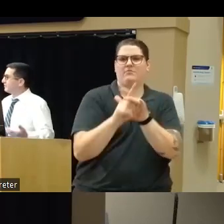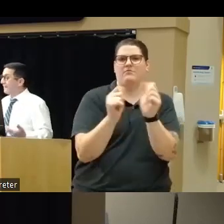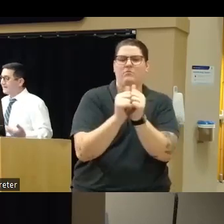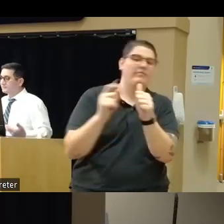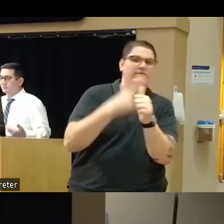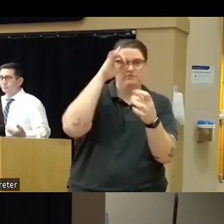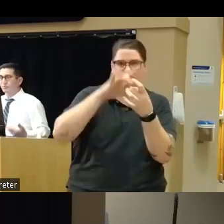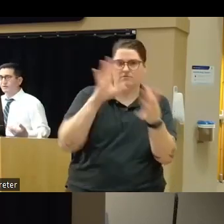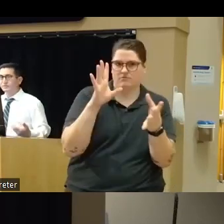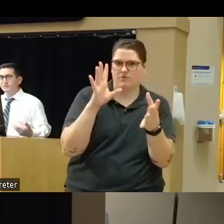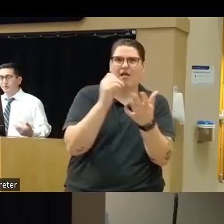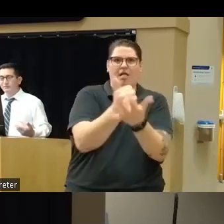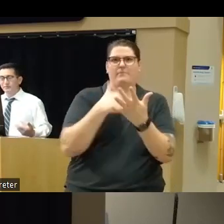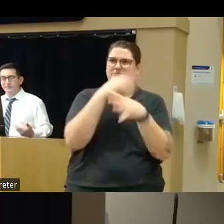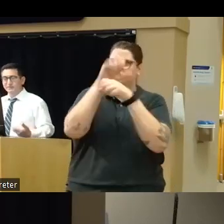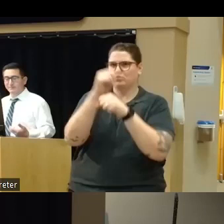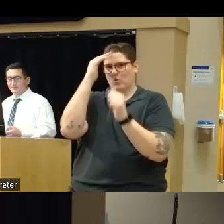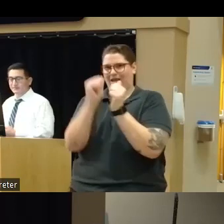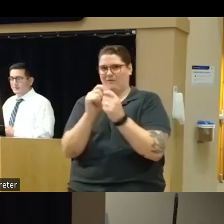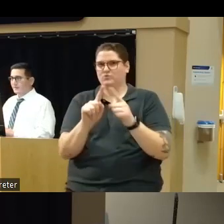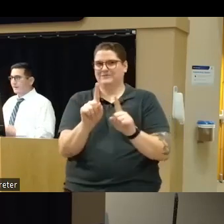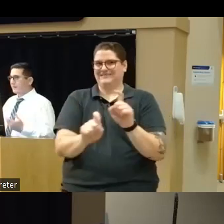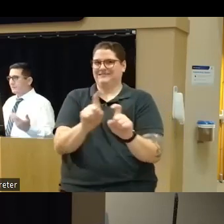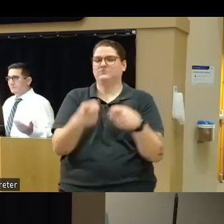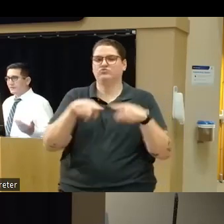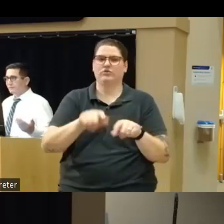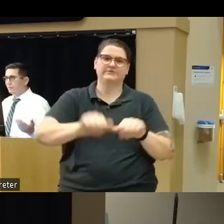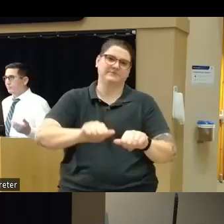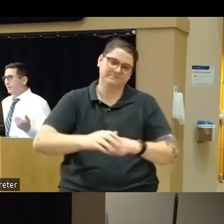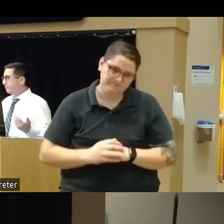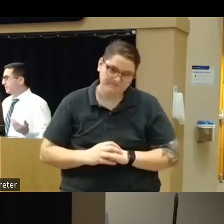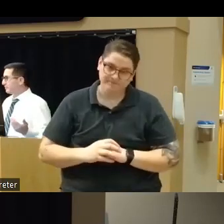the habit of asking those questions as part of your assessments like many of you you probably